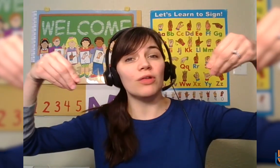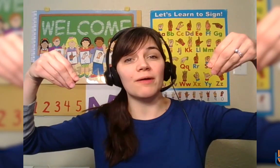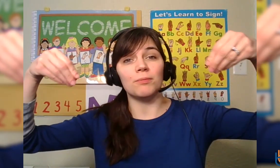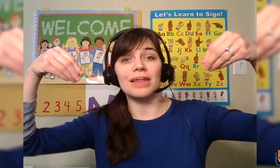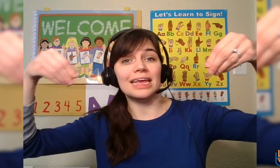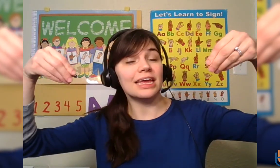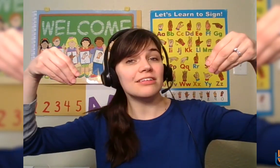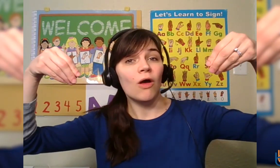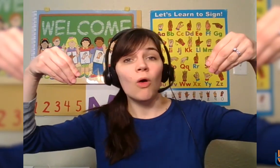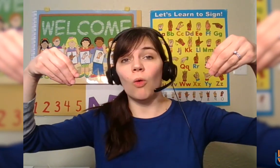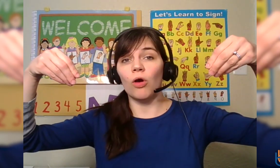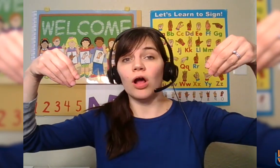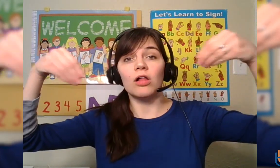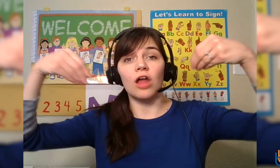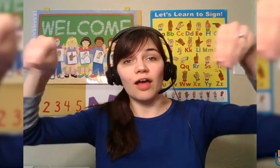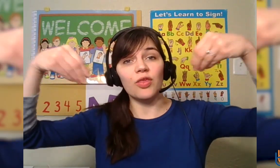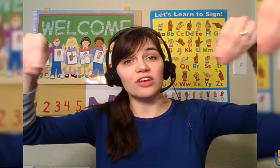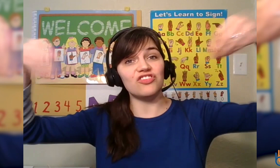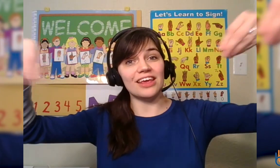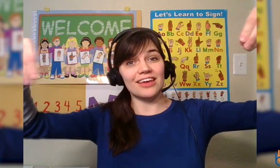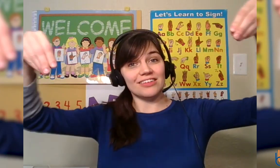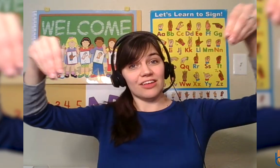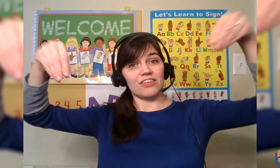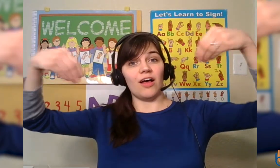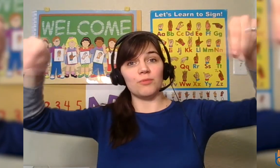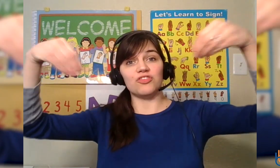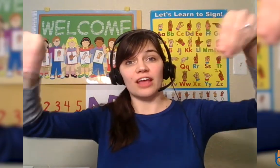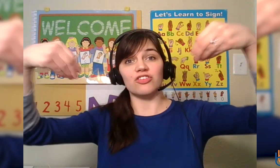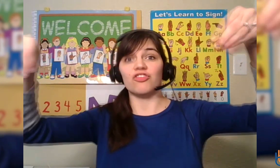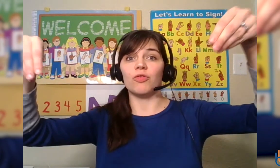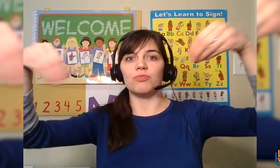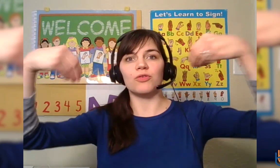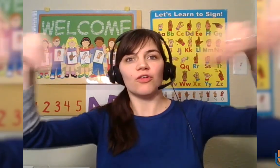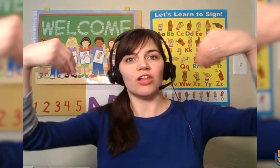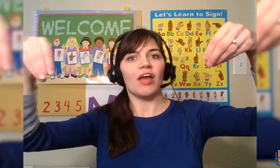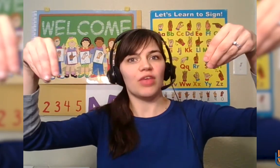out a blanket or a cloth and shake it trying to show the beautiful cloth they